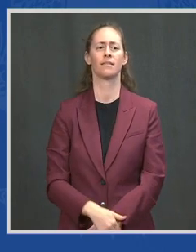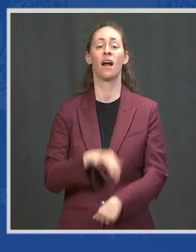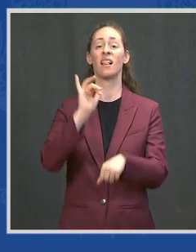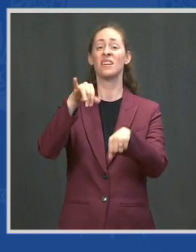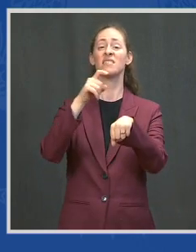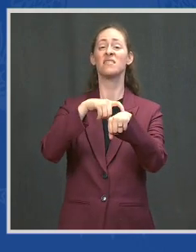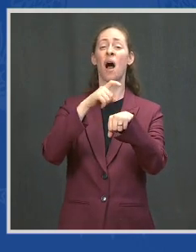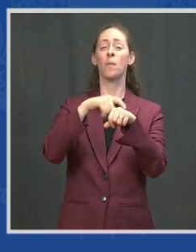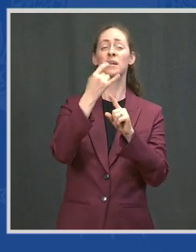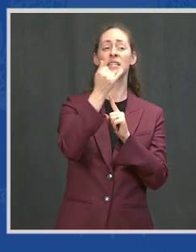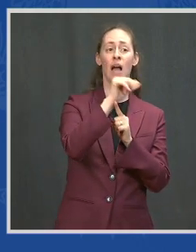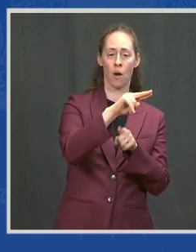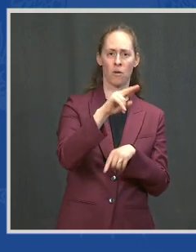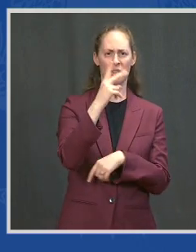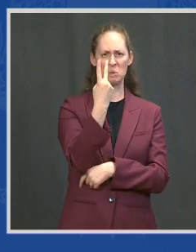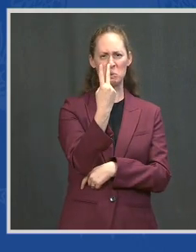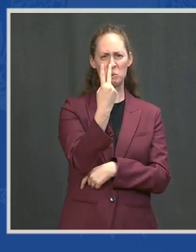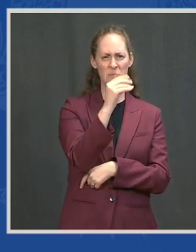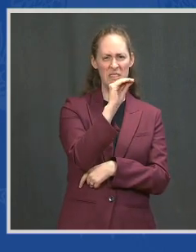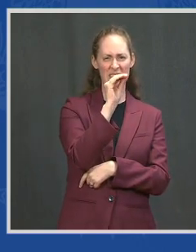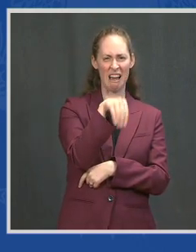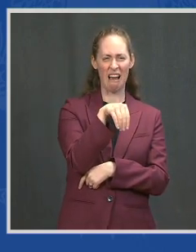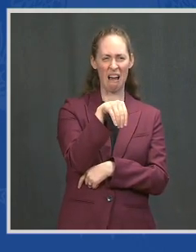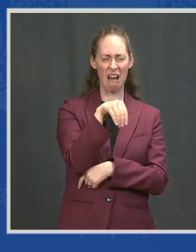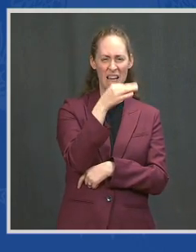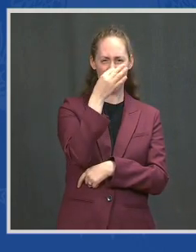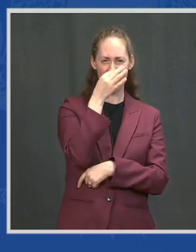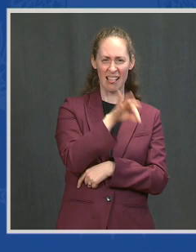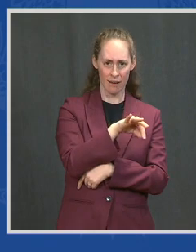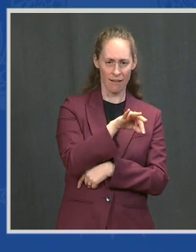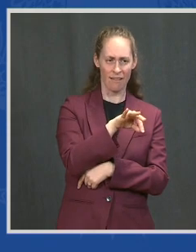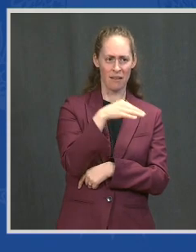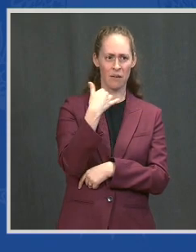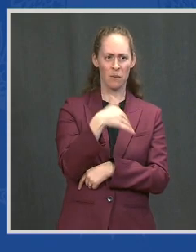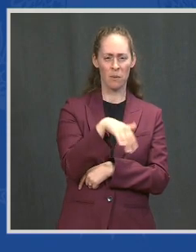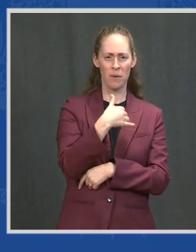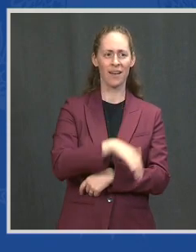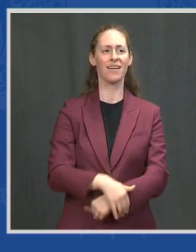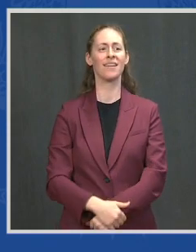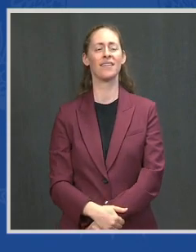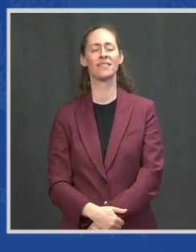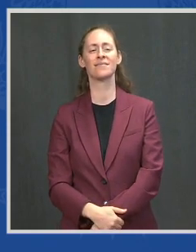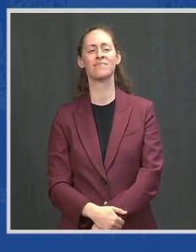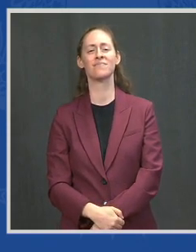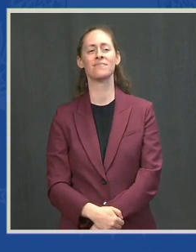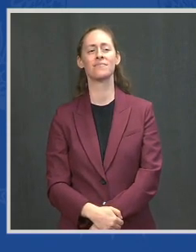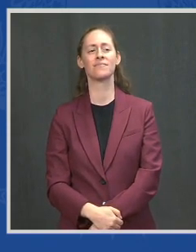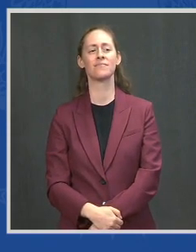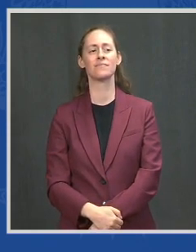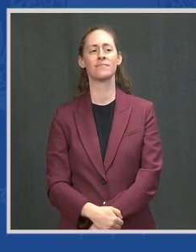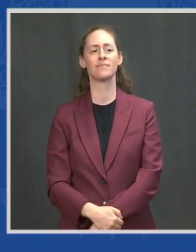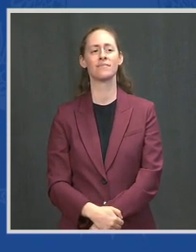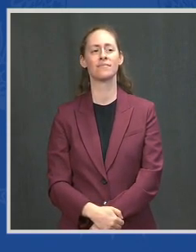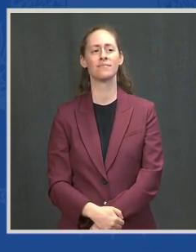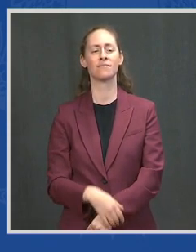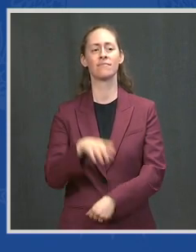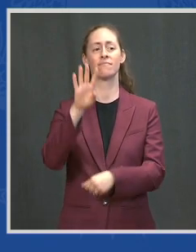Not only that, cases are down in 40 states these past two weeks. Deaths are down dramatically since January,